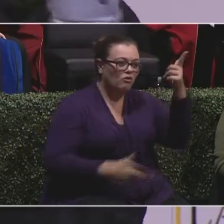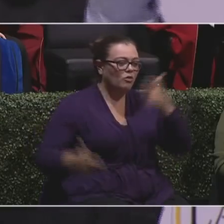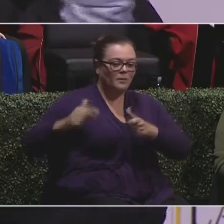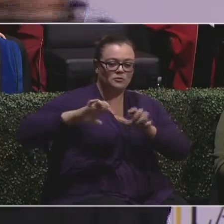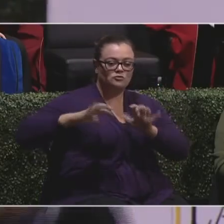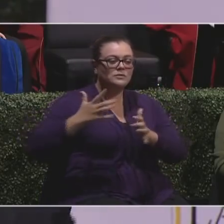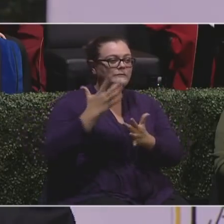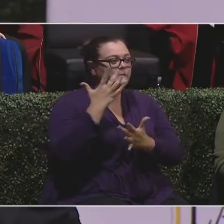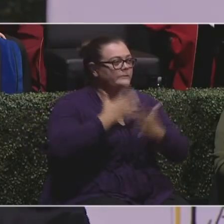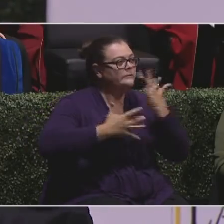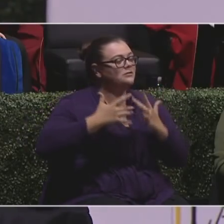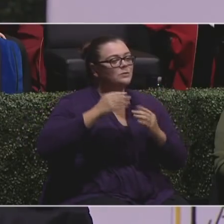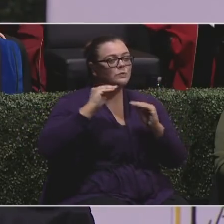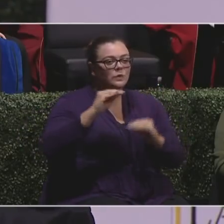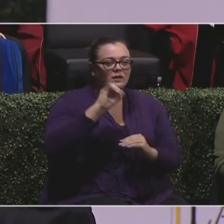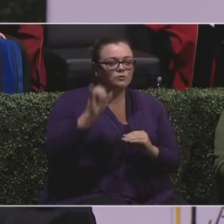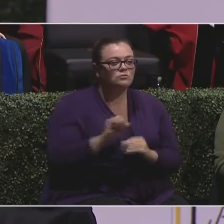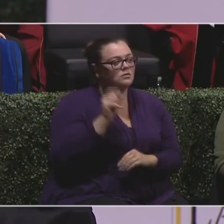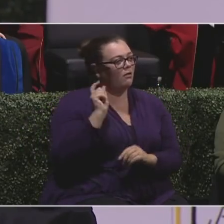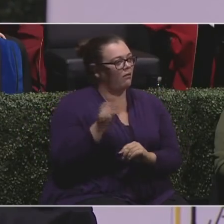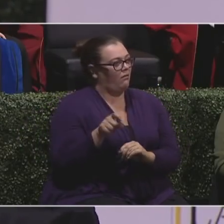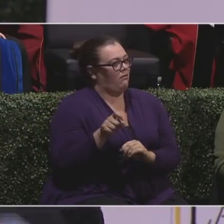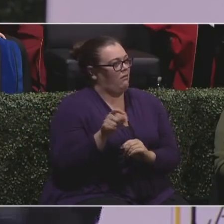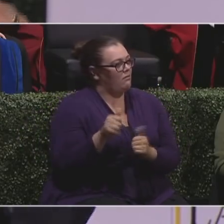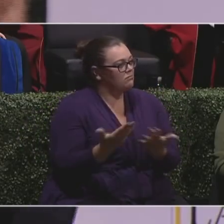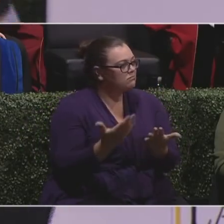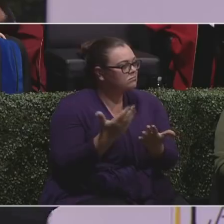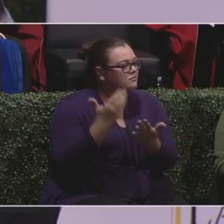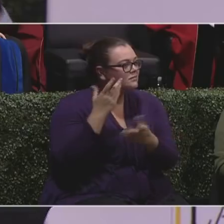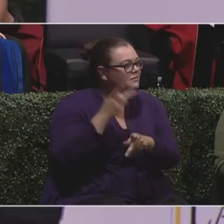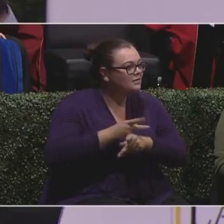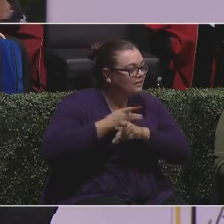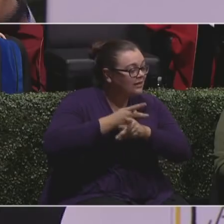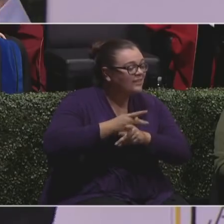, THAT FOR THE FIRST TIME WOULD OPEN UP THE DOORS FOR PEOPLE TO RECEIVE HEALTH CARE.